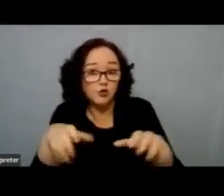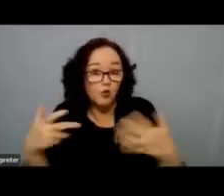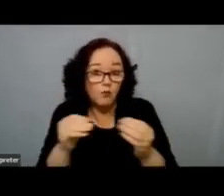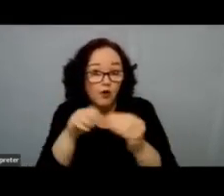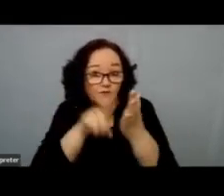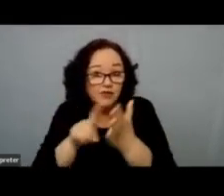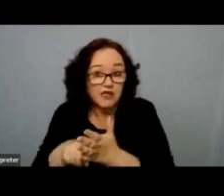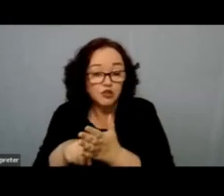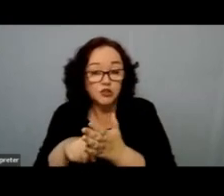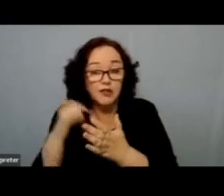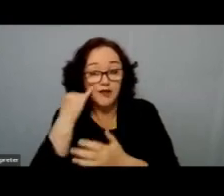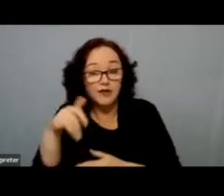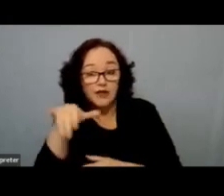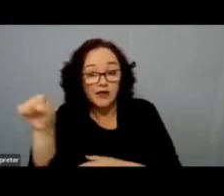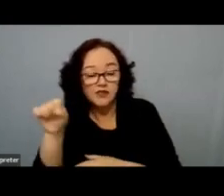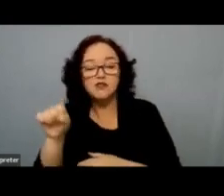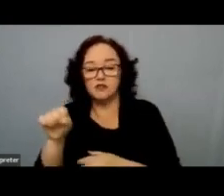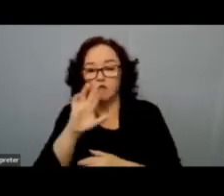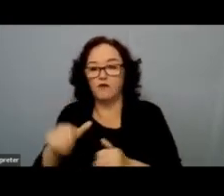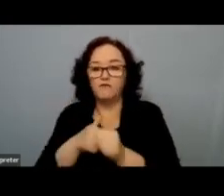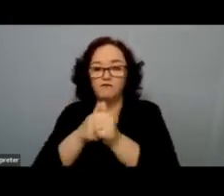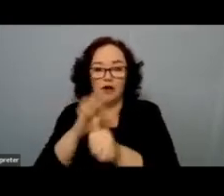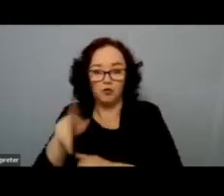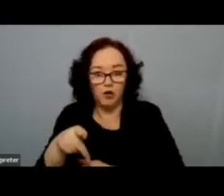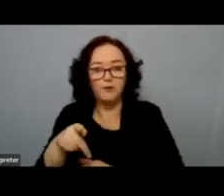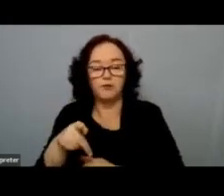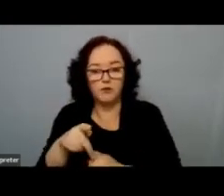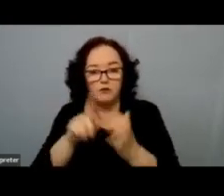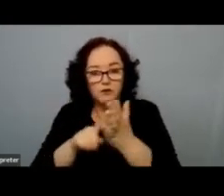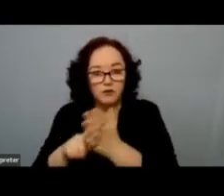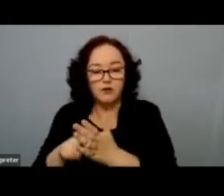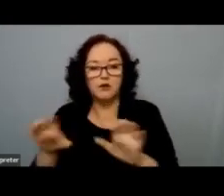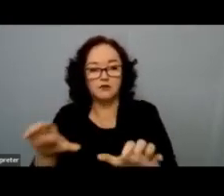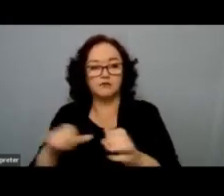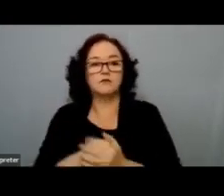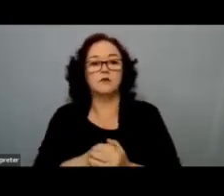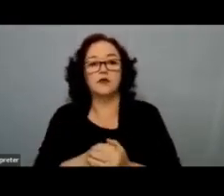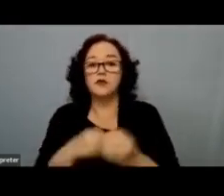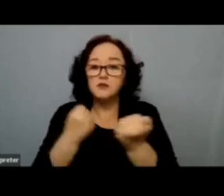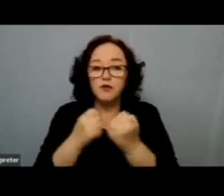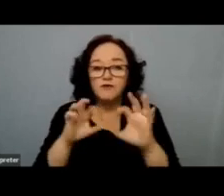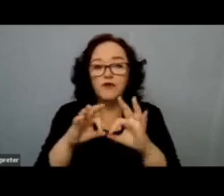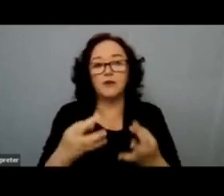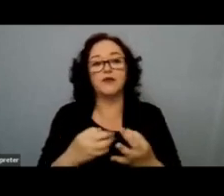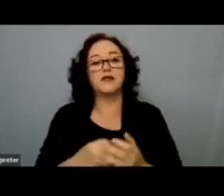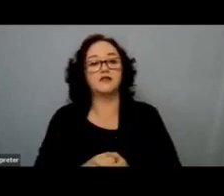there's follow up and investigation that happens. They support families in a multitude of ways. And of course, as as